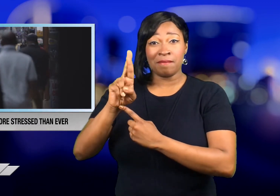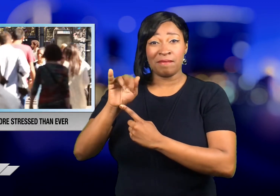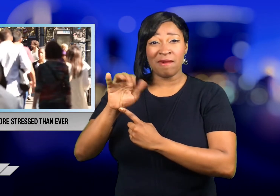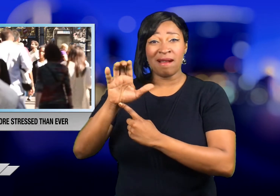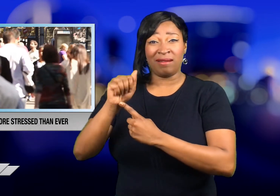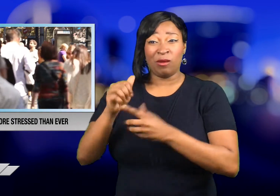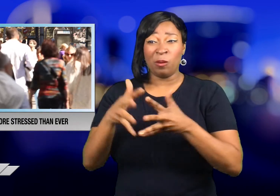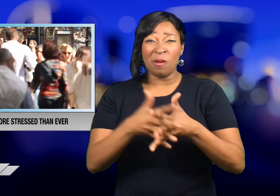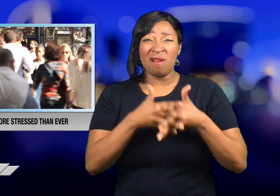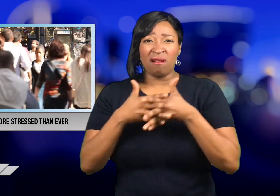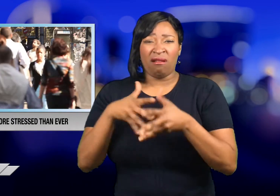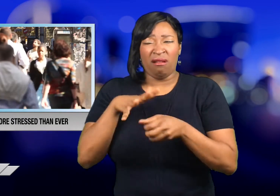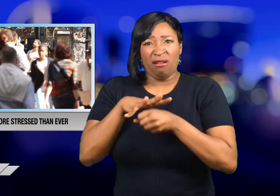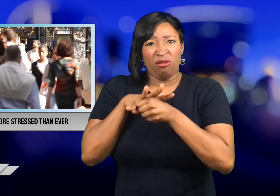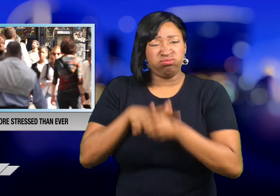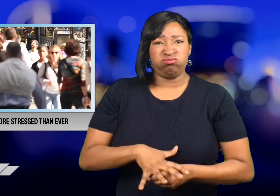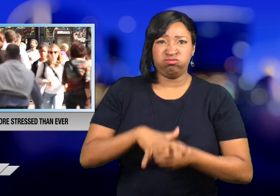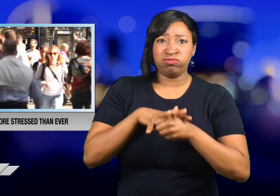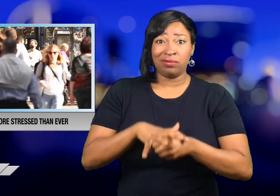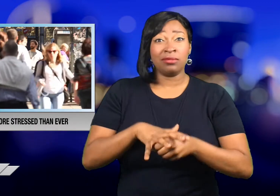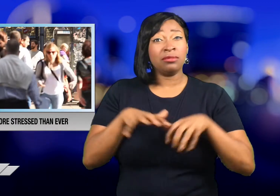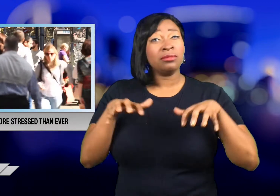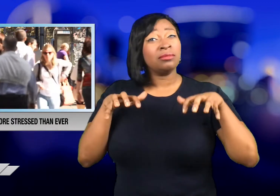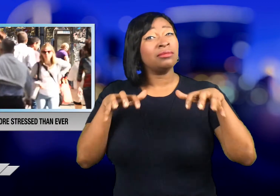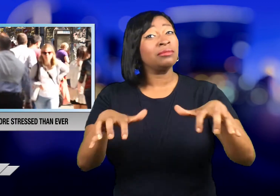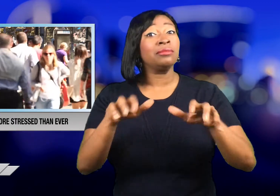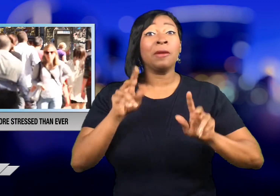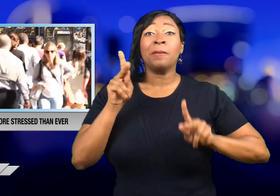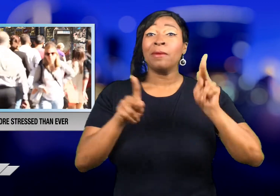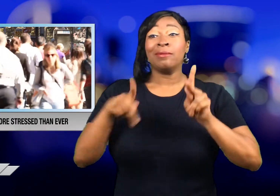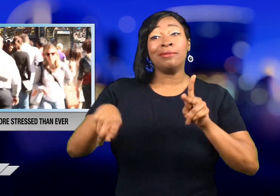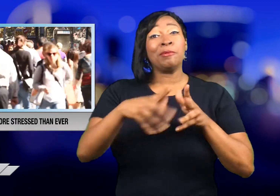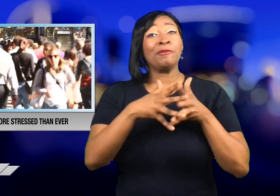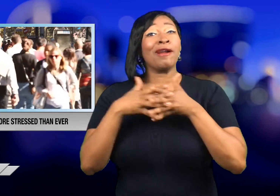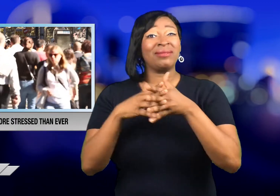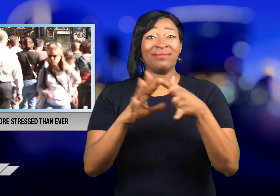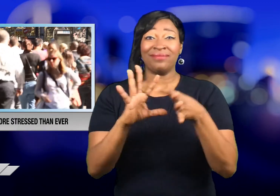survey many Americans say that